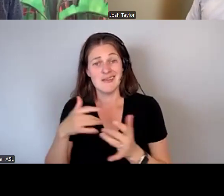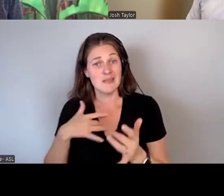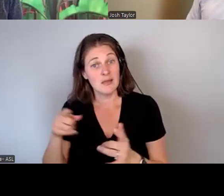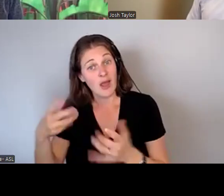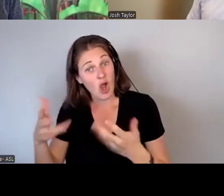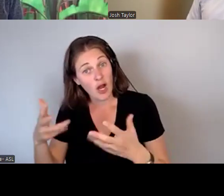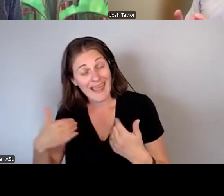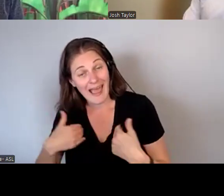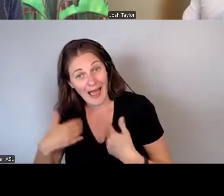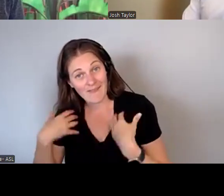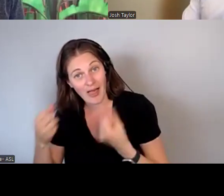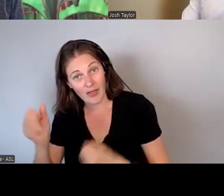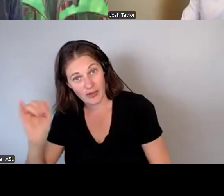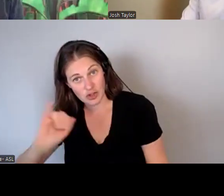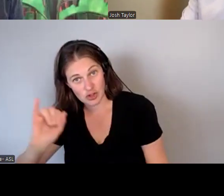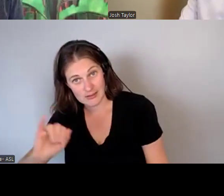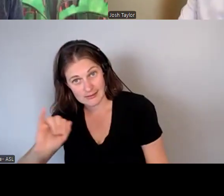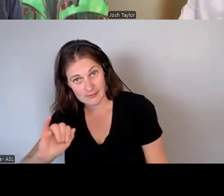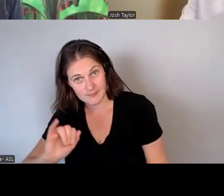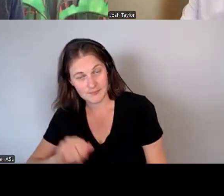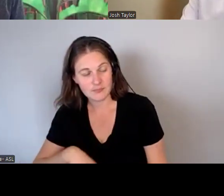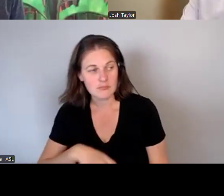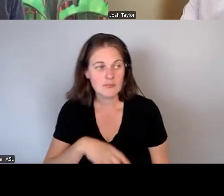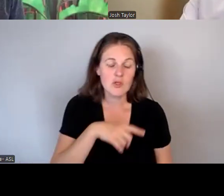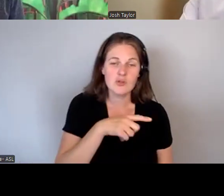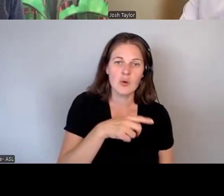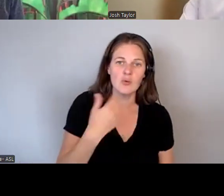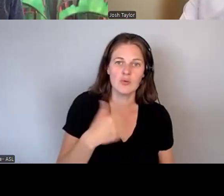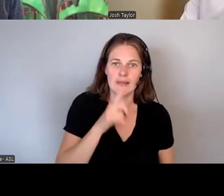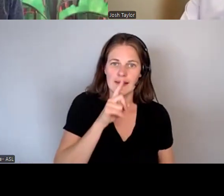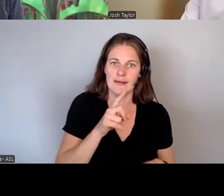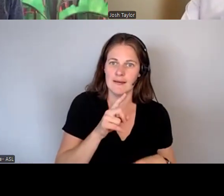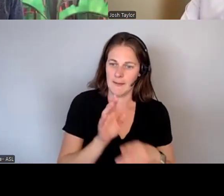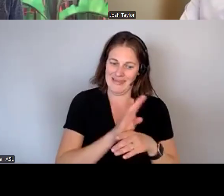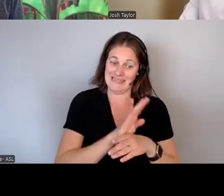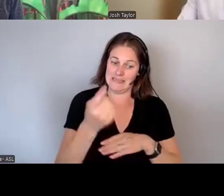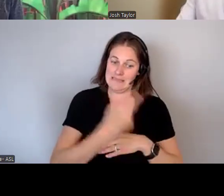So if you need someone on those busy days for guest services at that specific time,